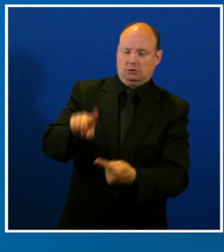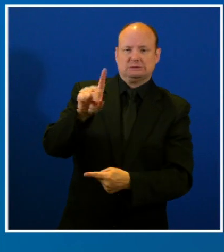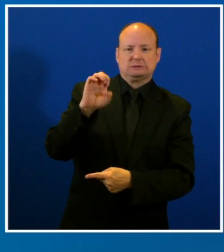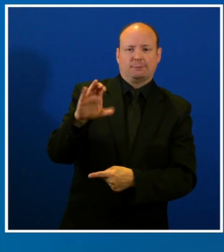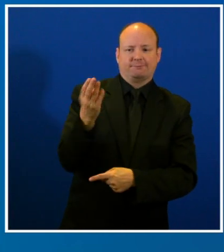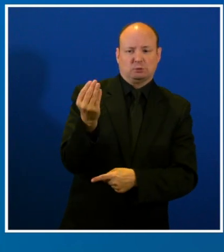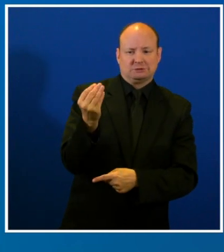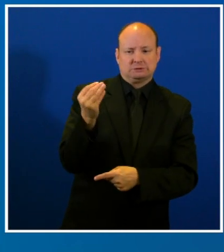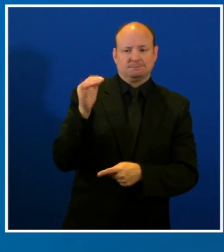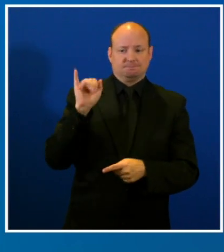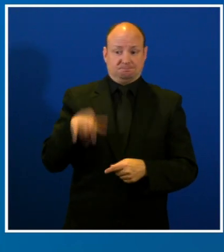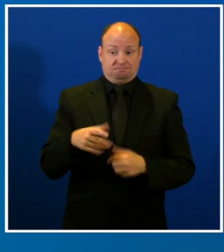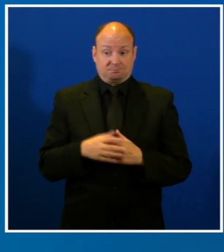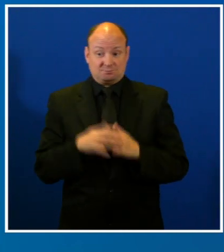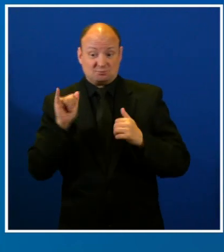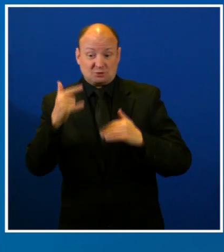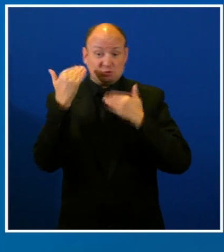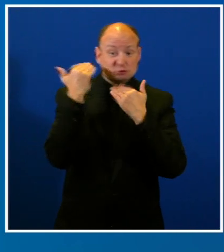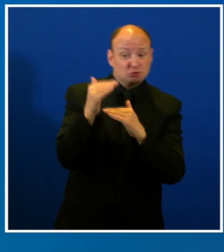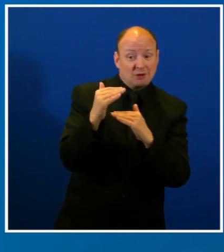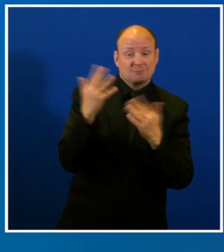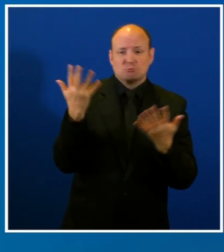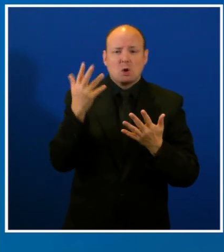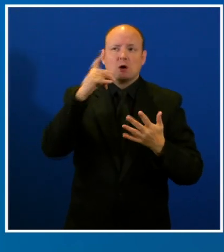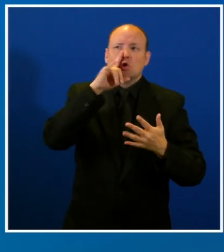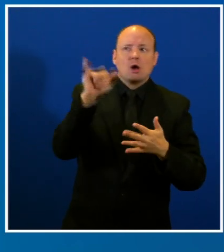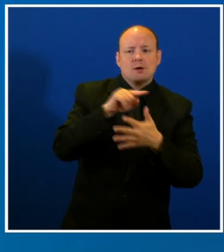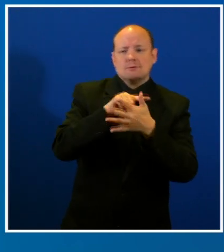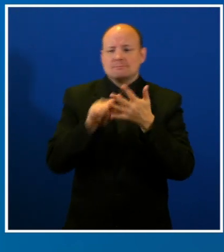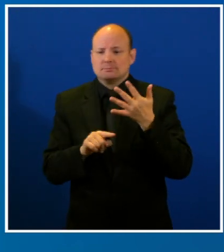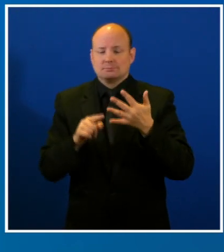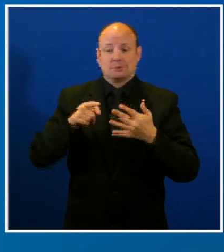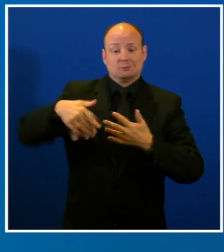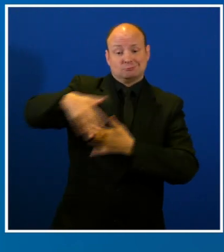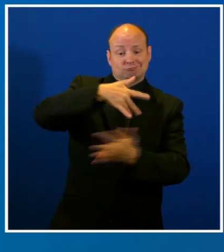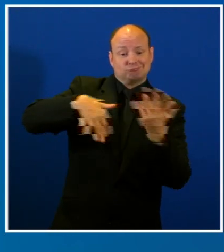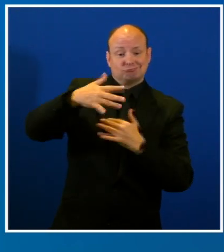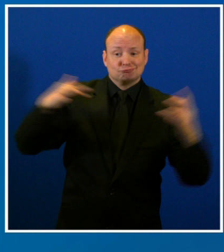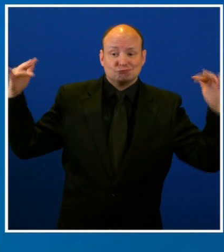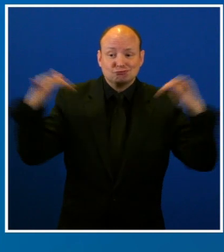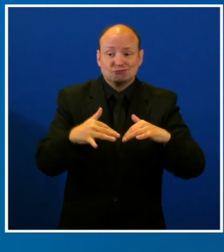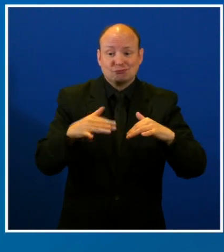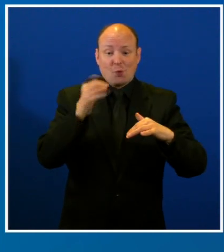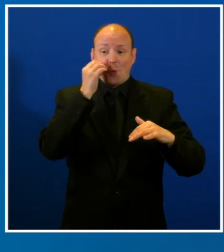The restrictions include no social gatherings with people outside your household, unless